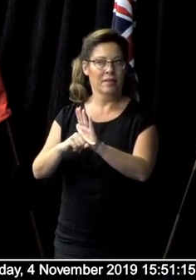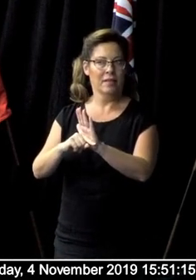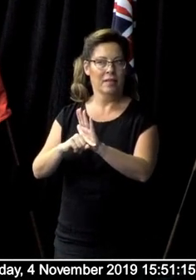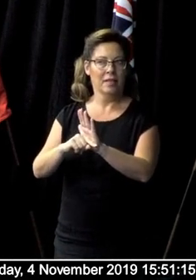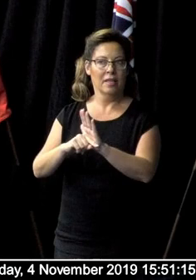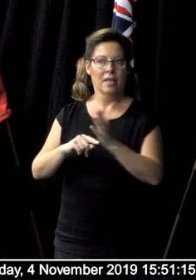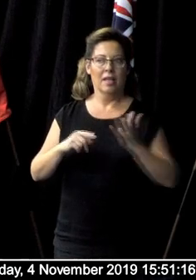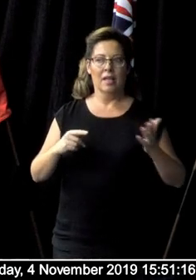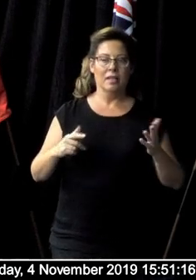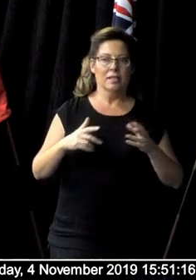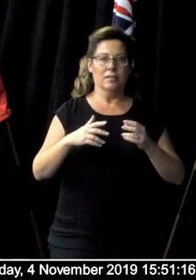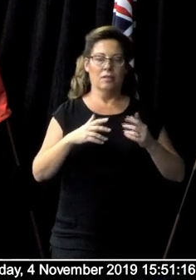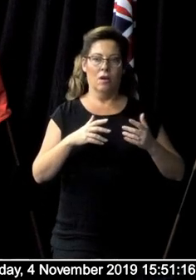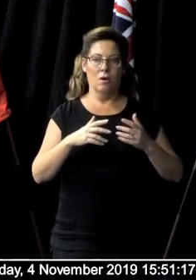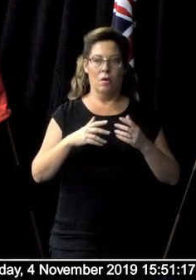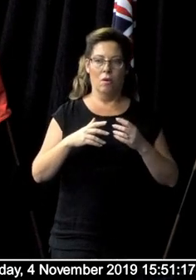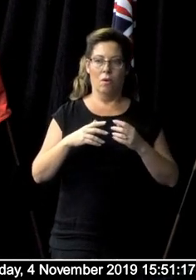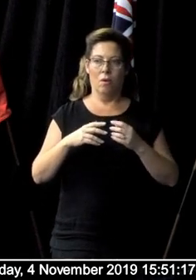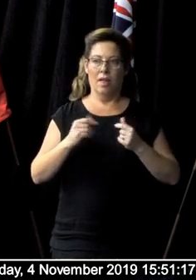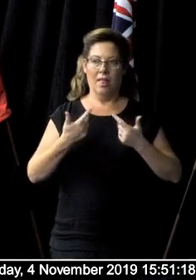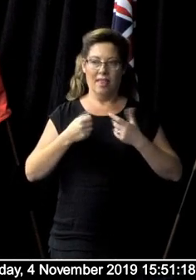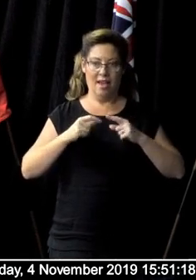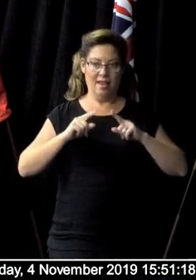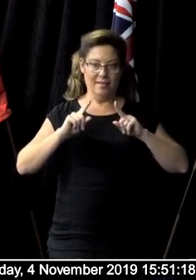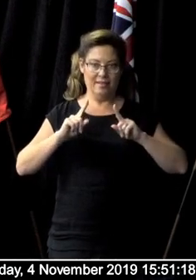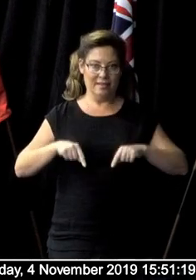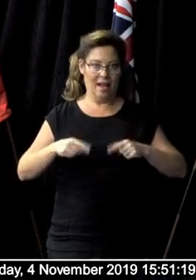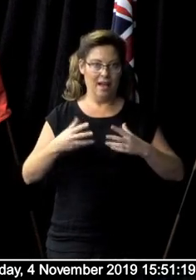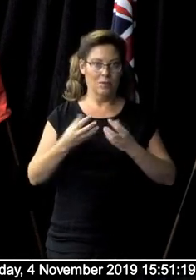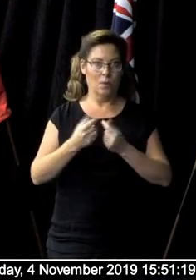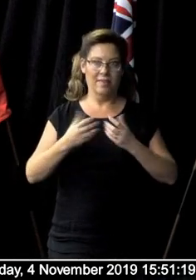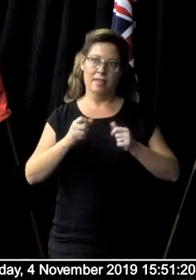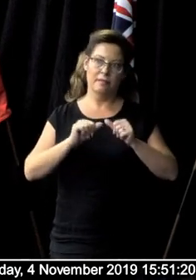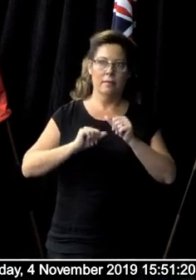an excellent policy and the experience has been a bit galling for them.